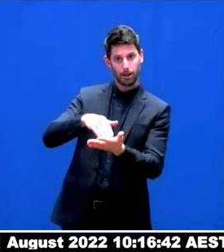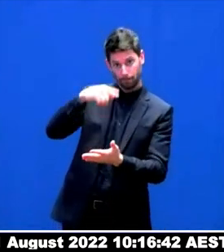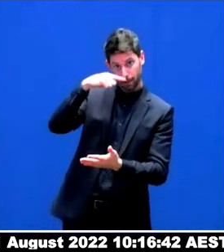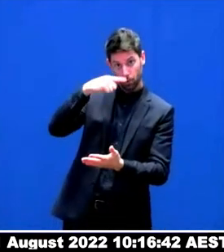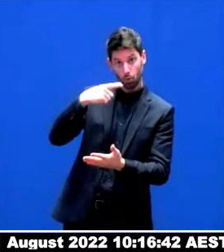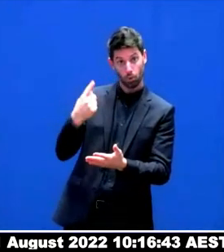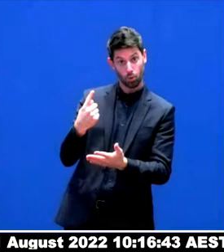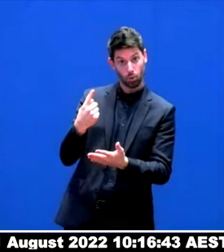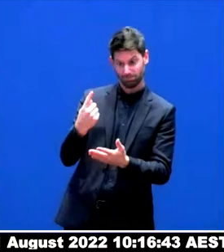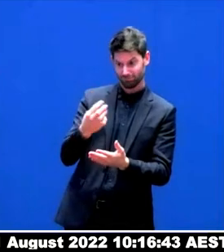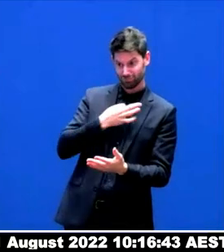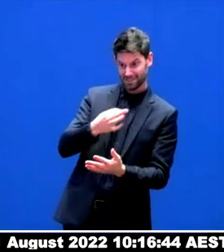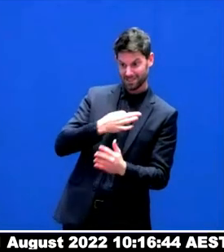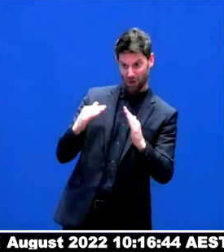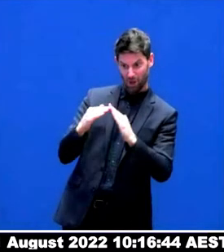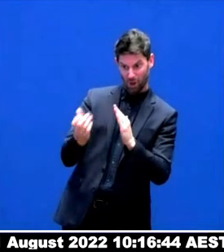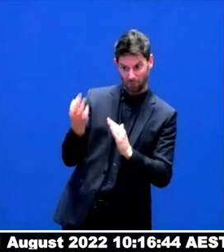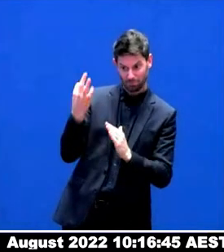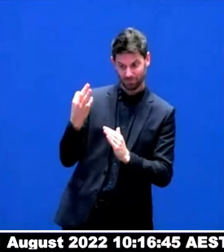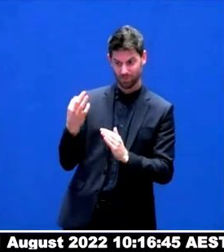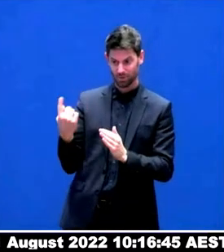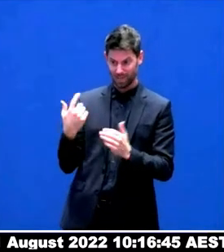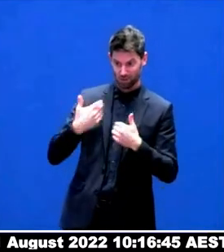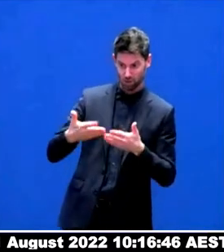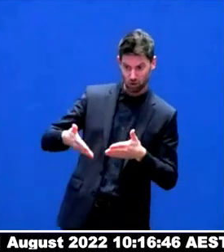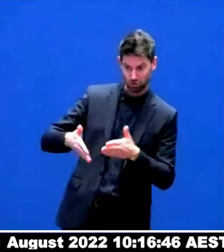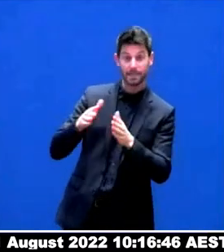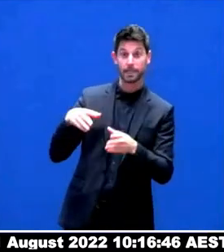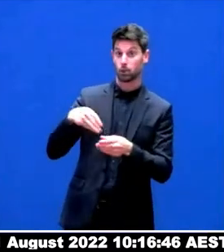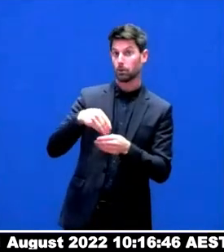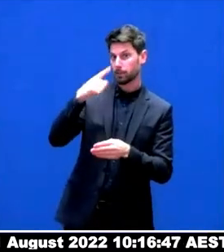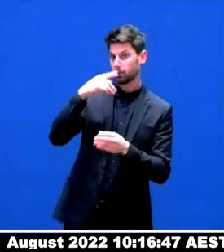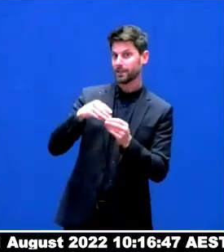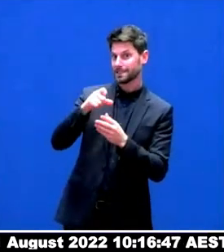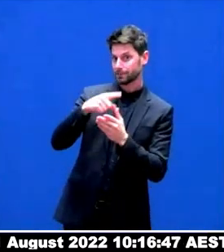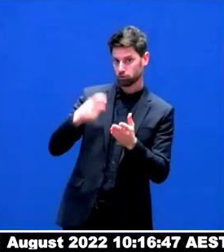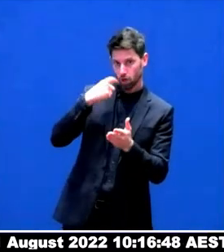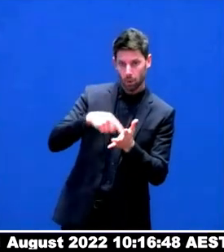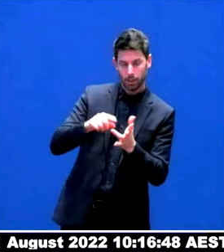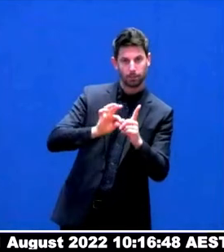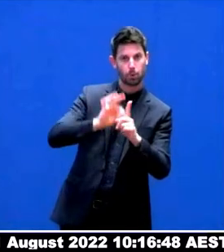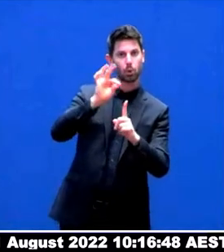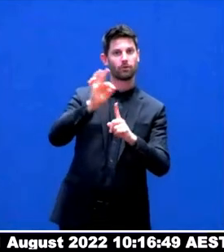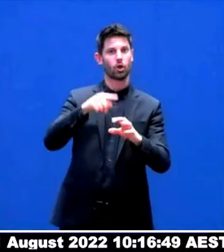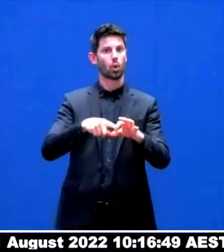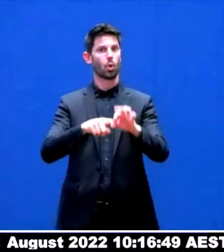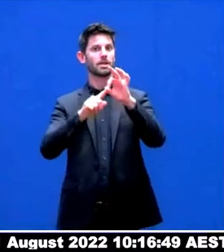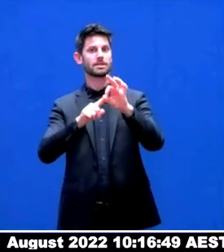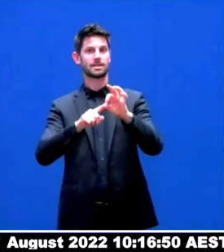homelessness, including people with disabilities, by improving the quality and integration of the services they receive."